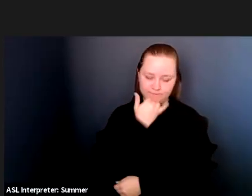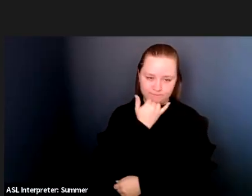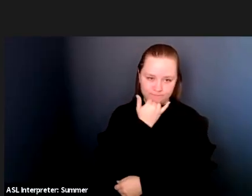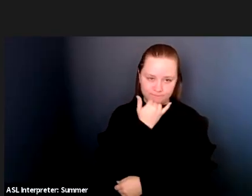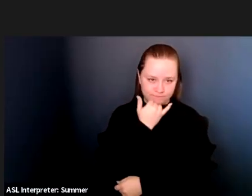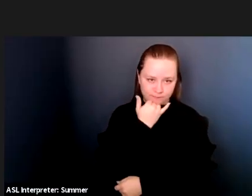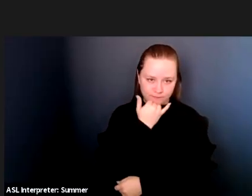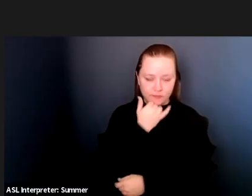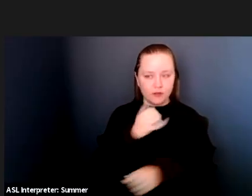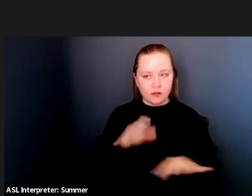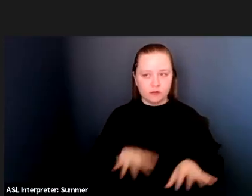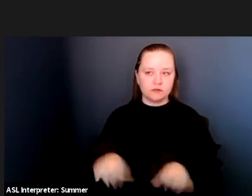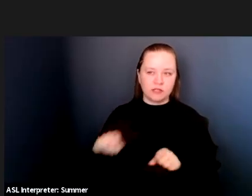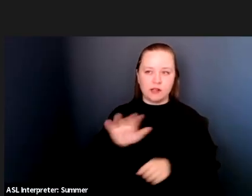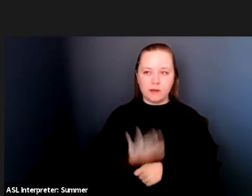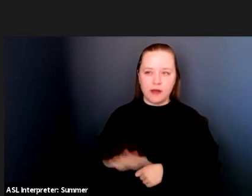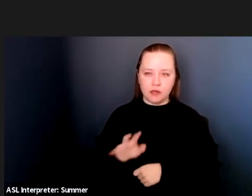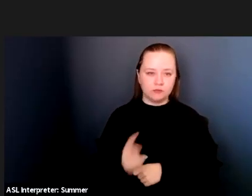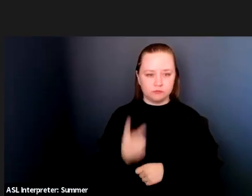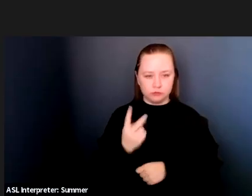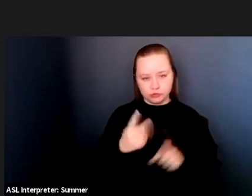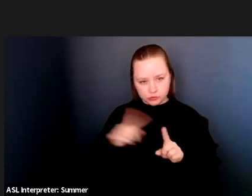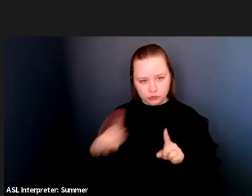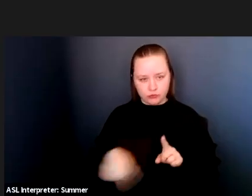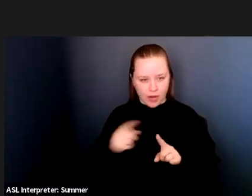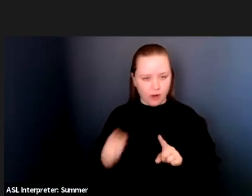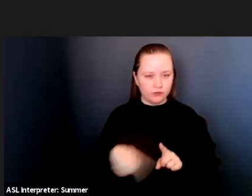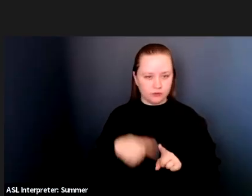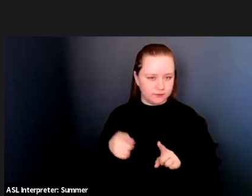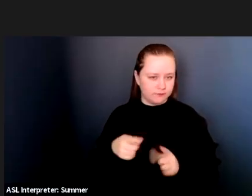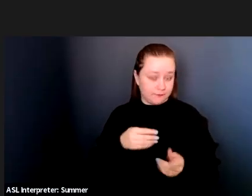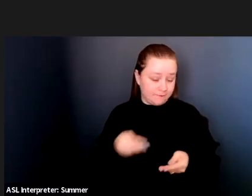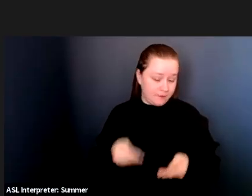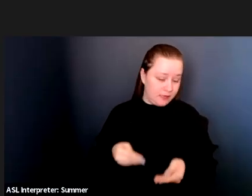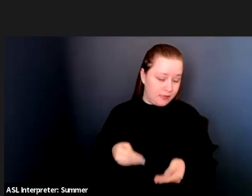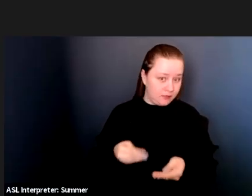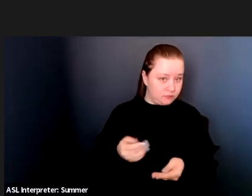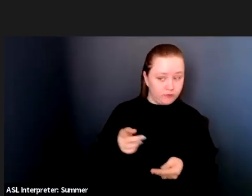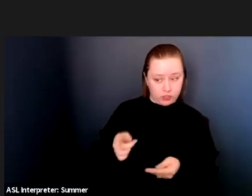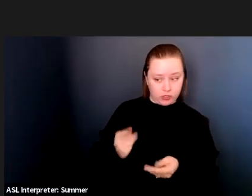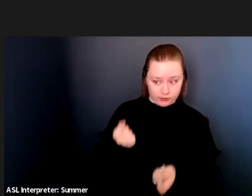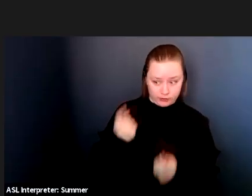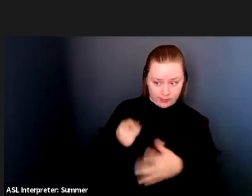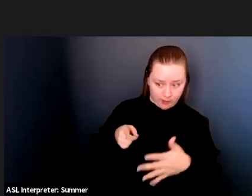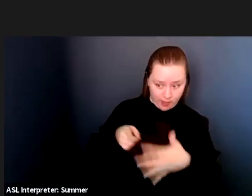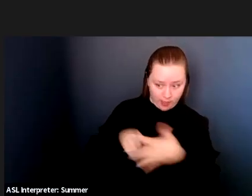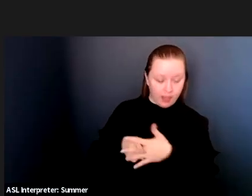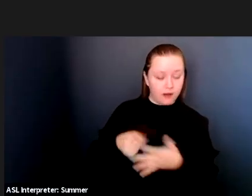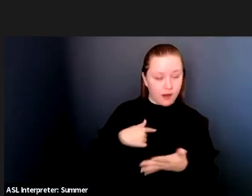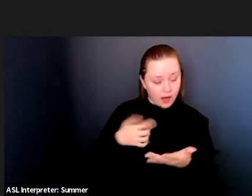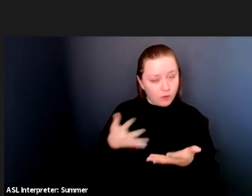about two rounds of feeding to explain that I wanted to feed my child and